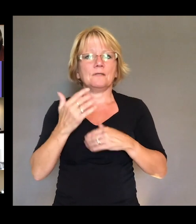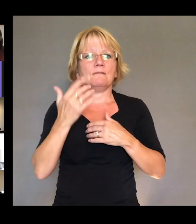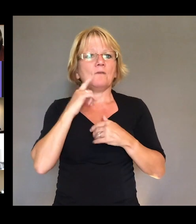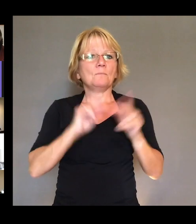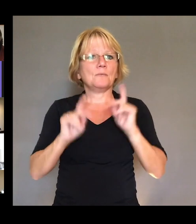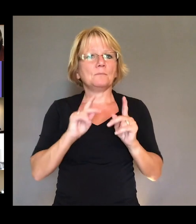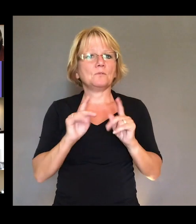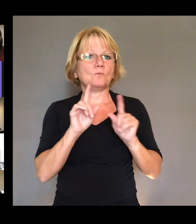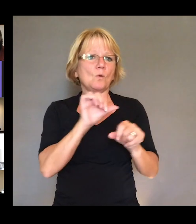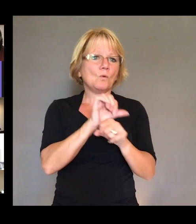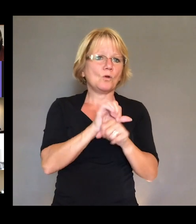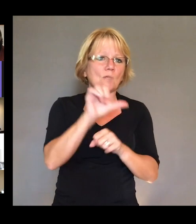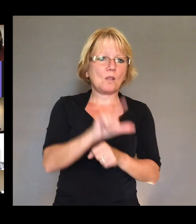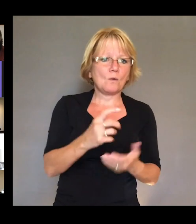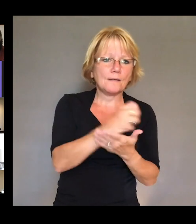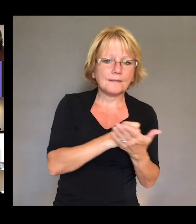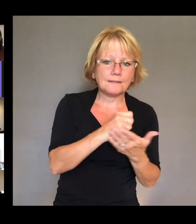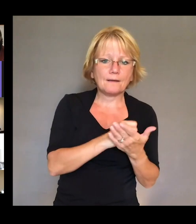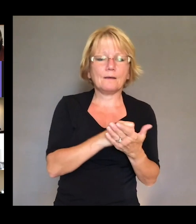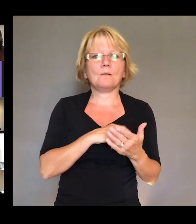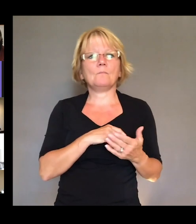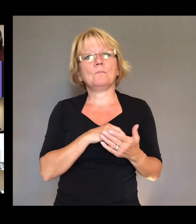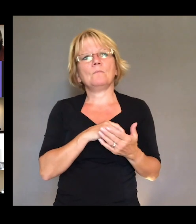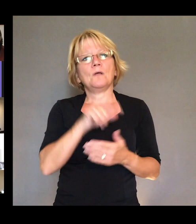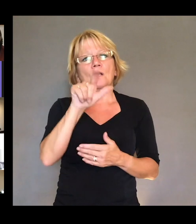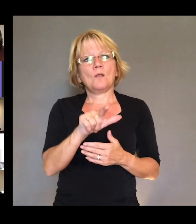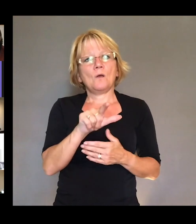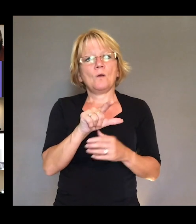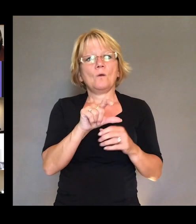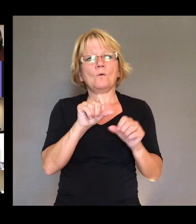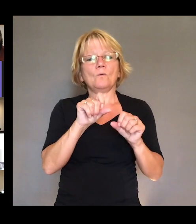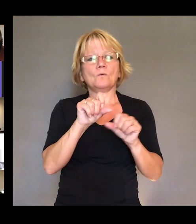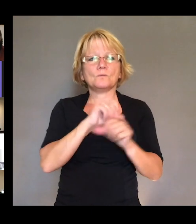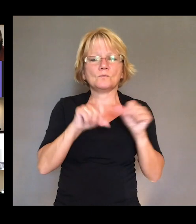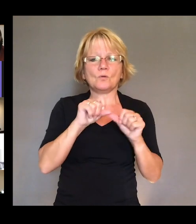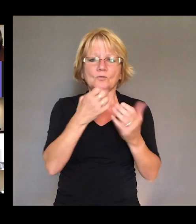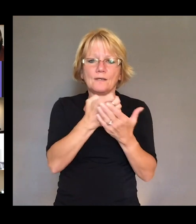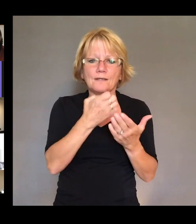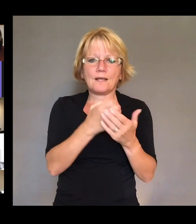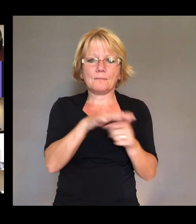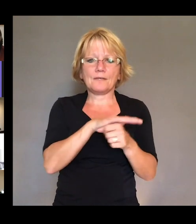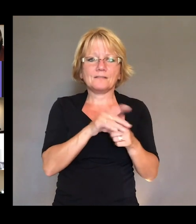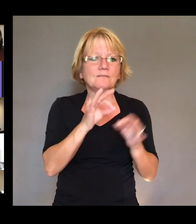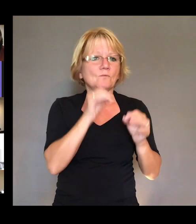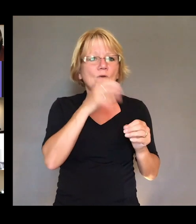for people to go work in low incomes, lower social economic areas. You know, maybe if you don't have a teaching degree,